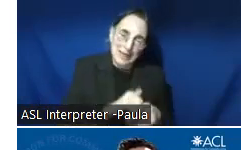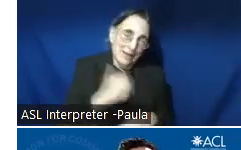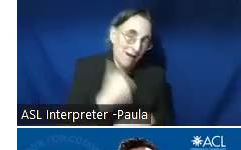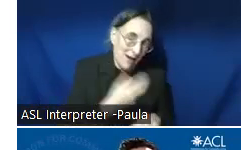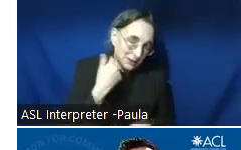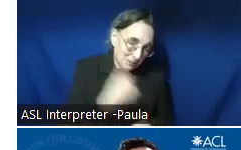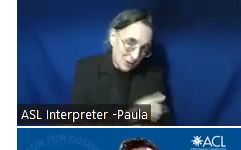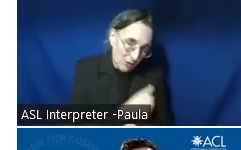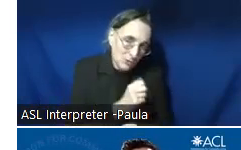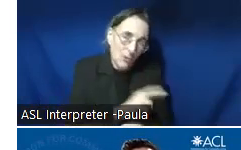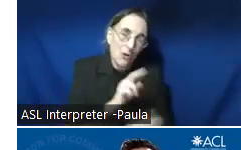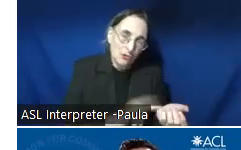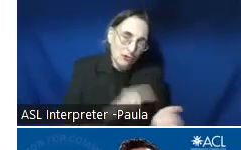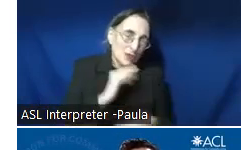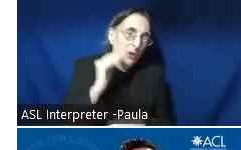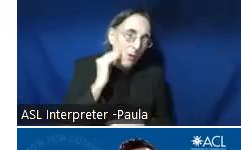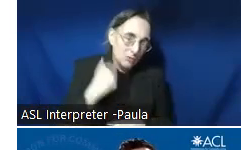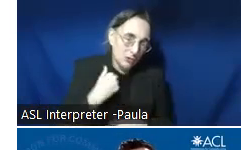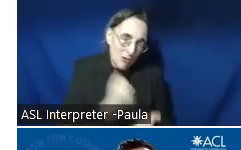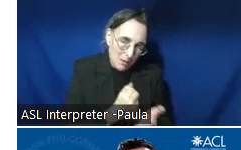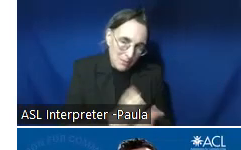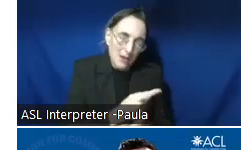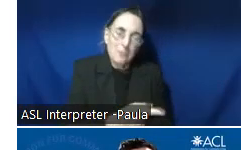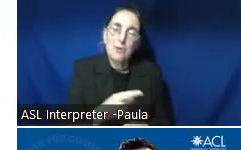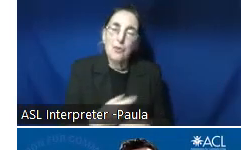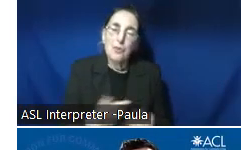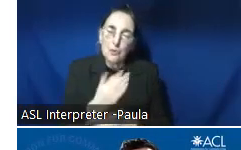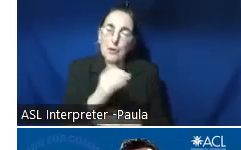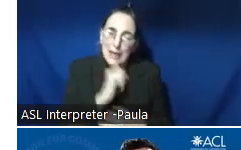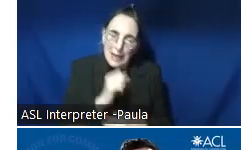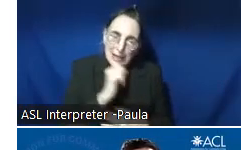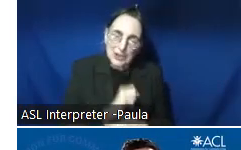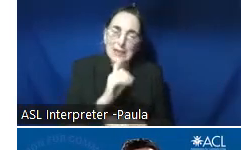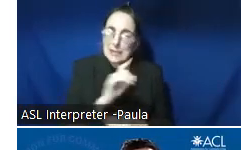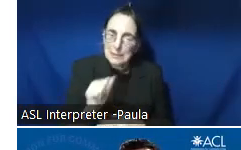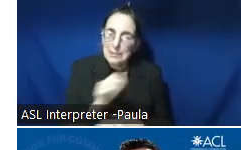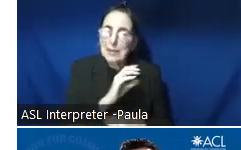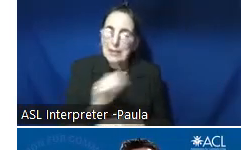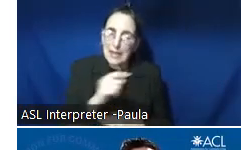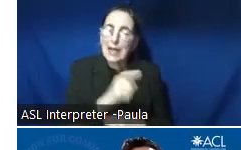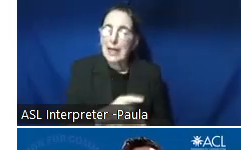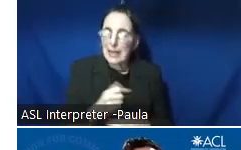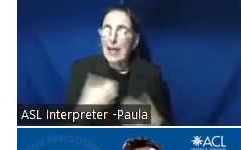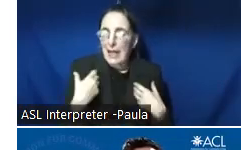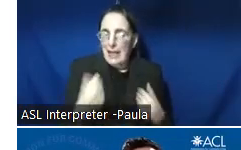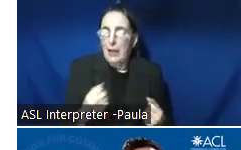housing in the community through aging, disability, health, behavioral health, and housing partnerships, and more. The application provides a